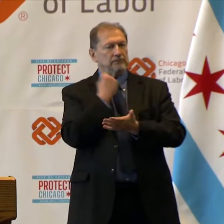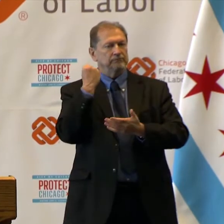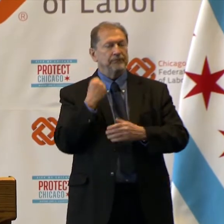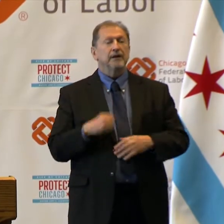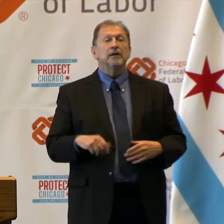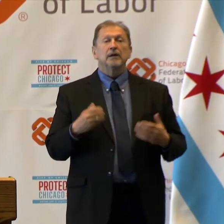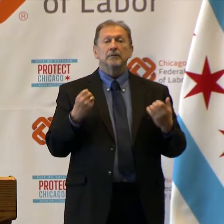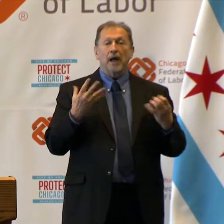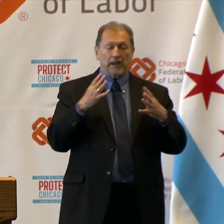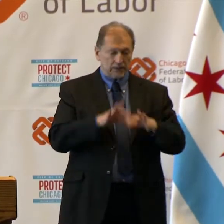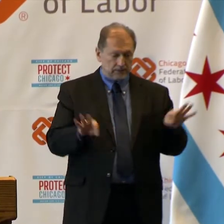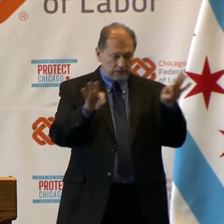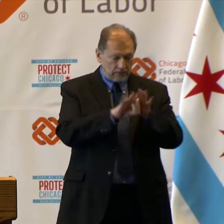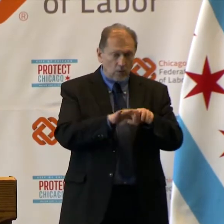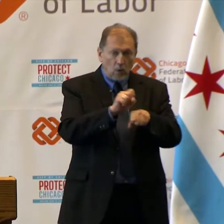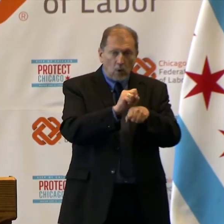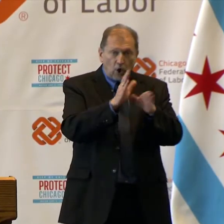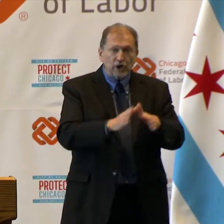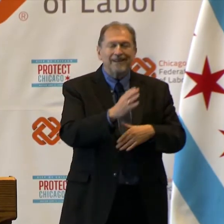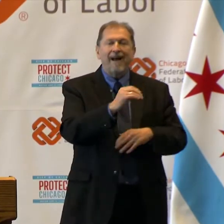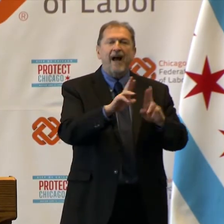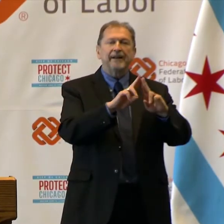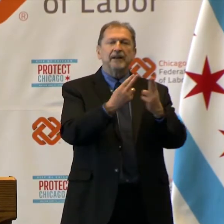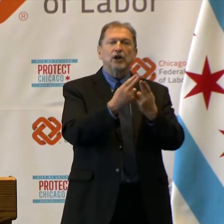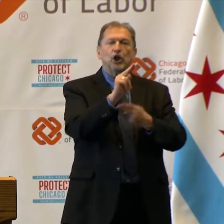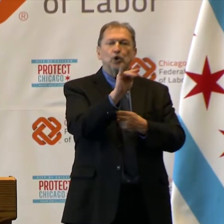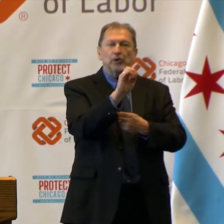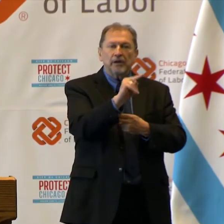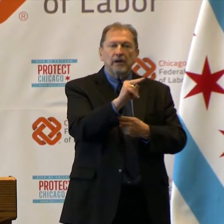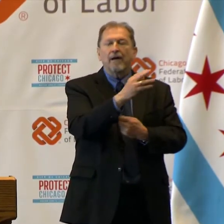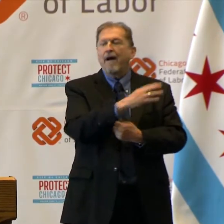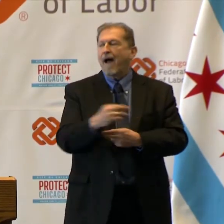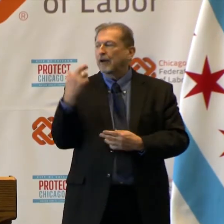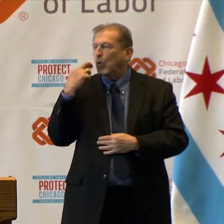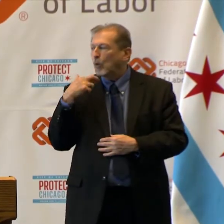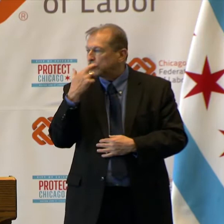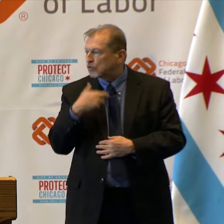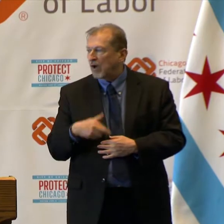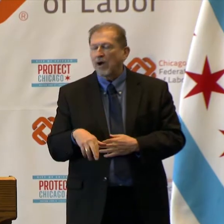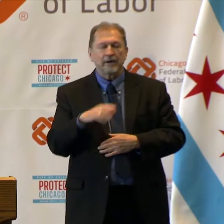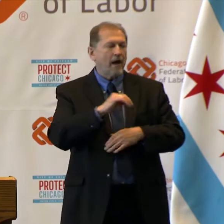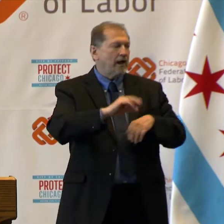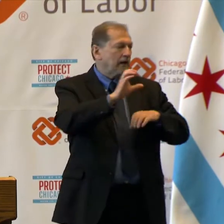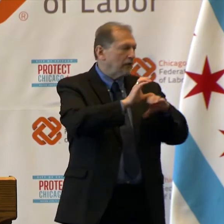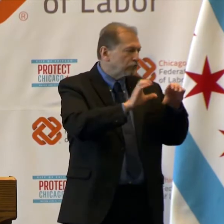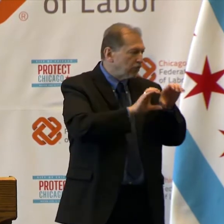NOW, ALL ESSENTIAL WORKERS